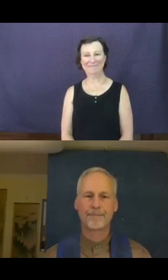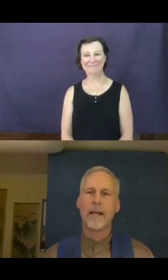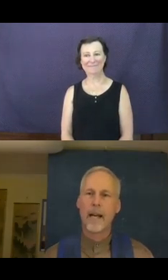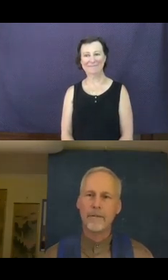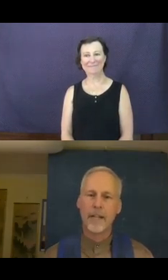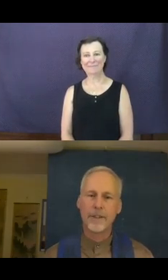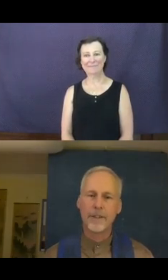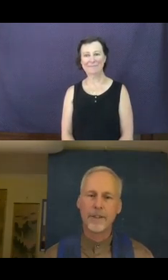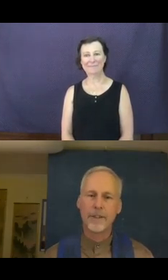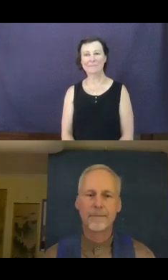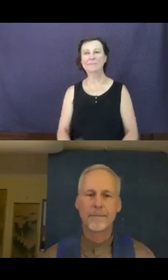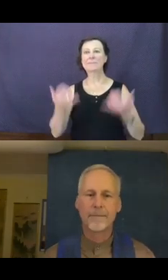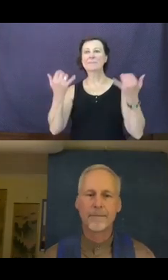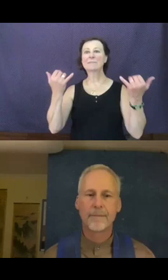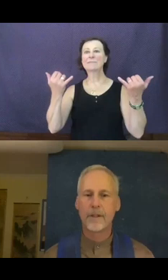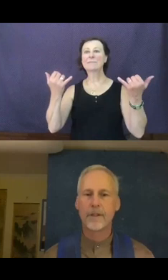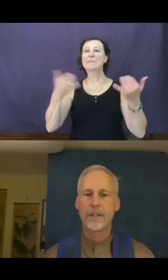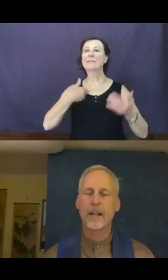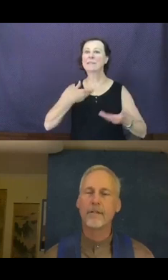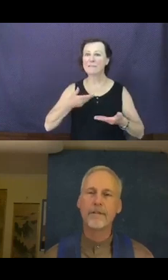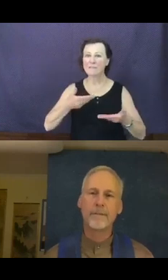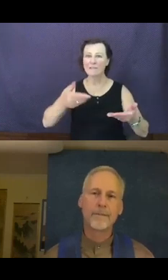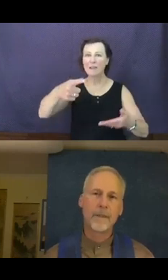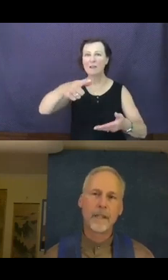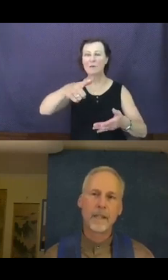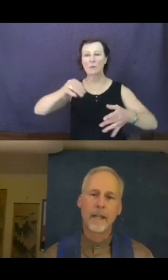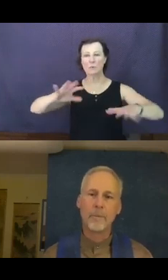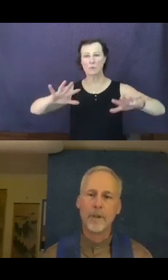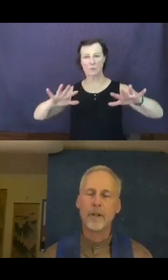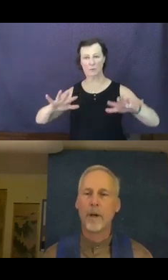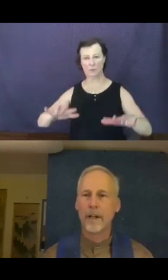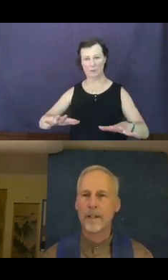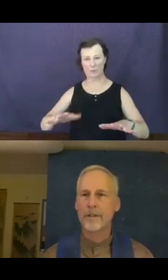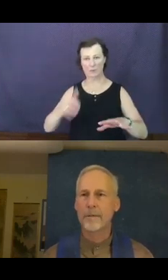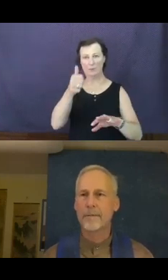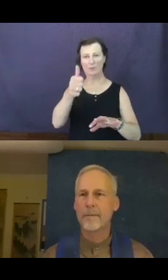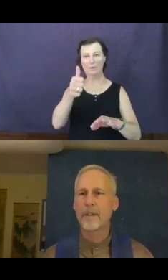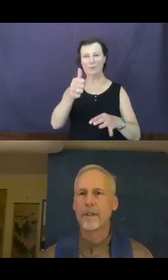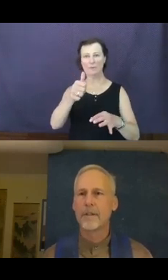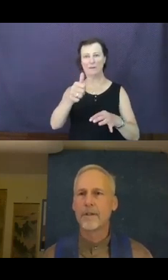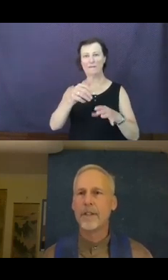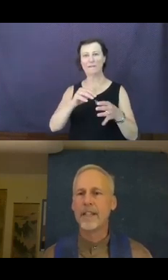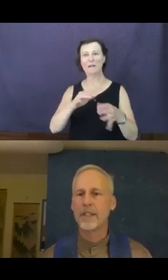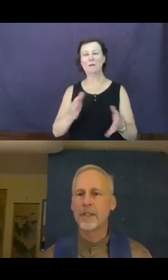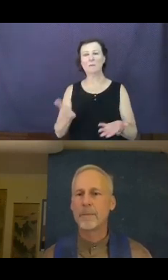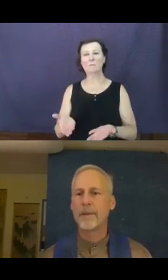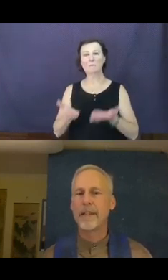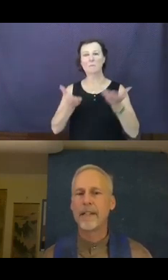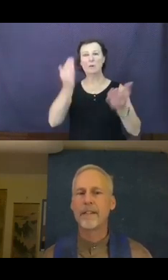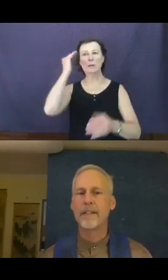And I invite you now to gather yourself and bring awareness to the experience of